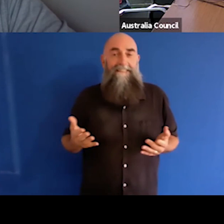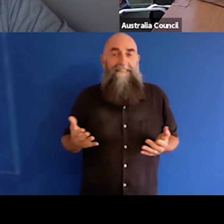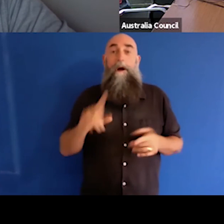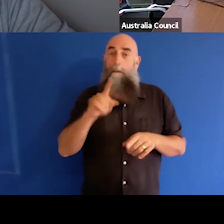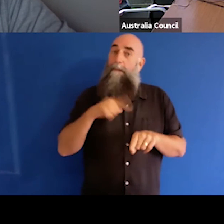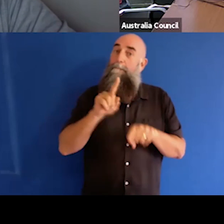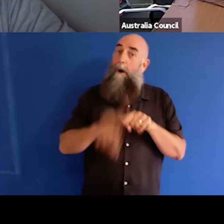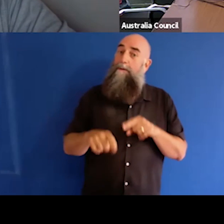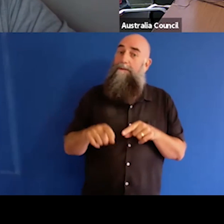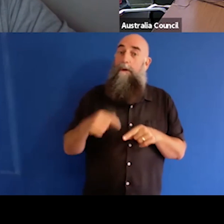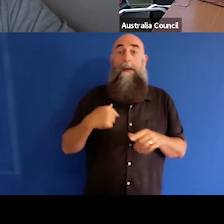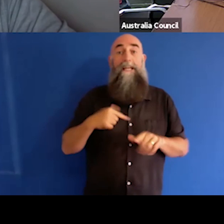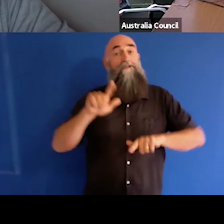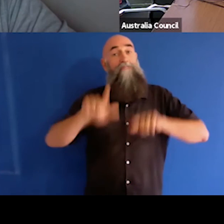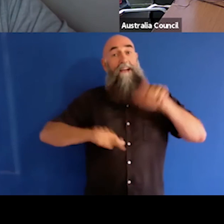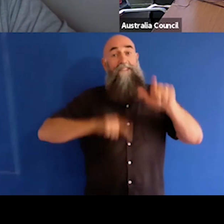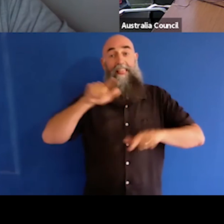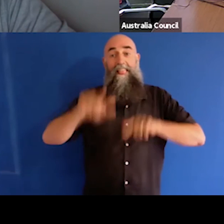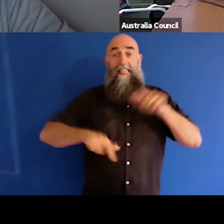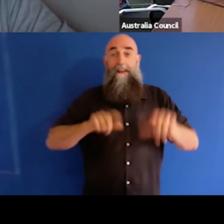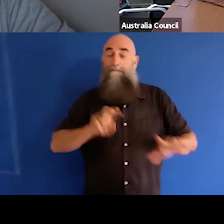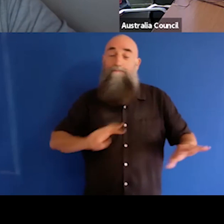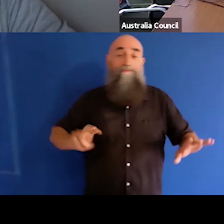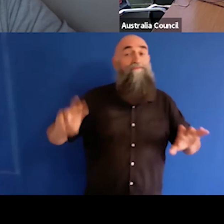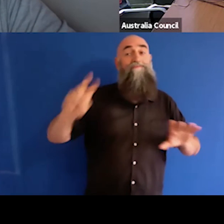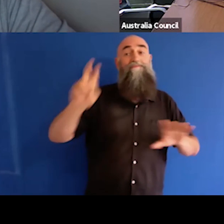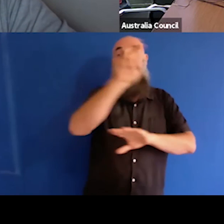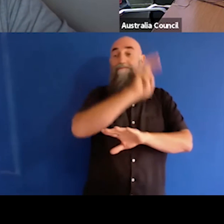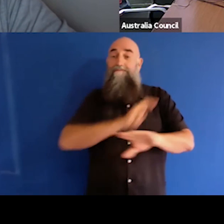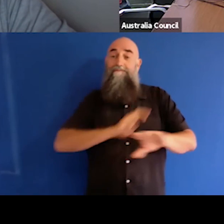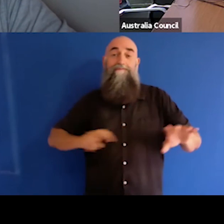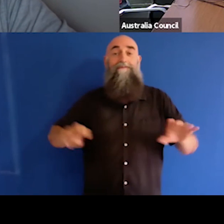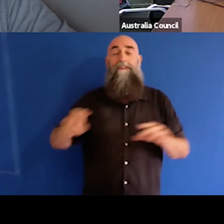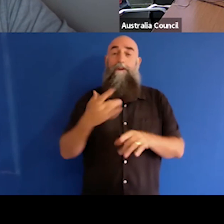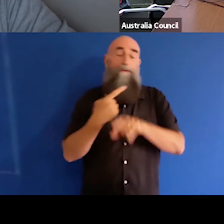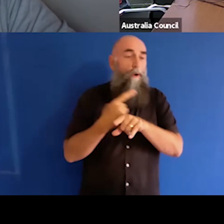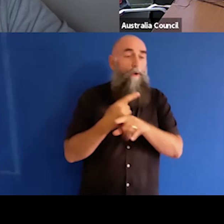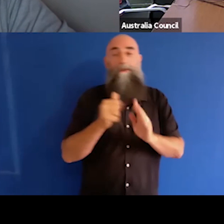we travel all over the countryside, speaking to artists and arts professionals,